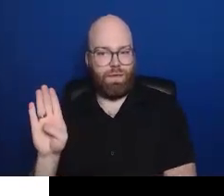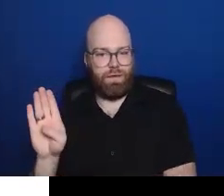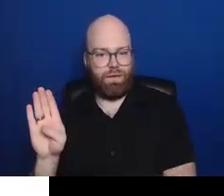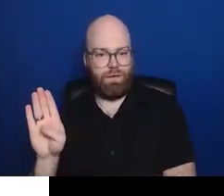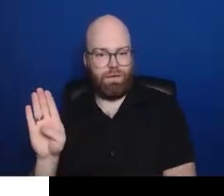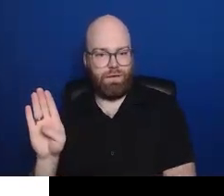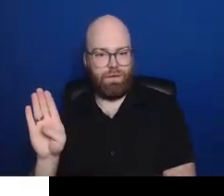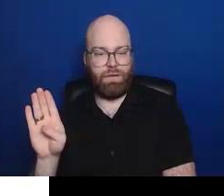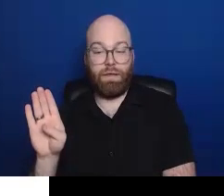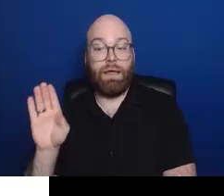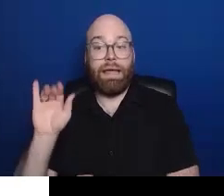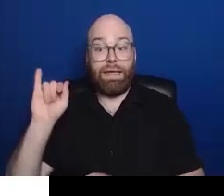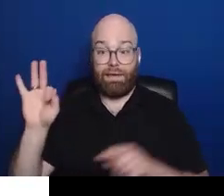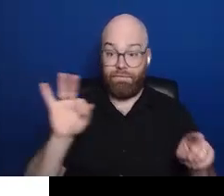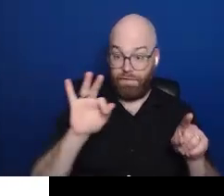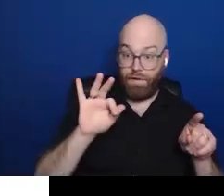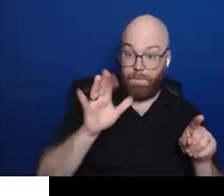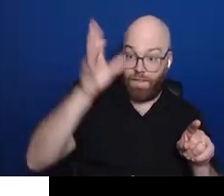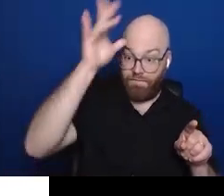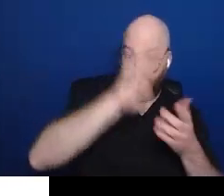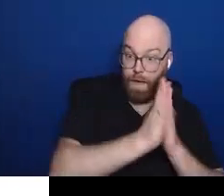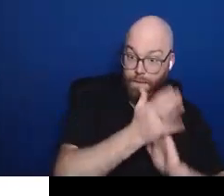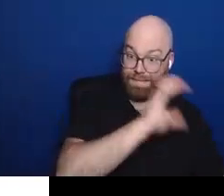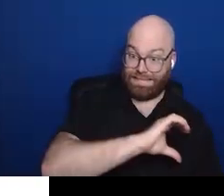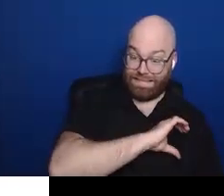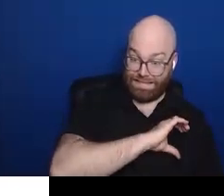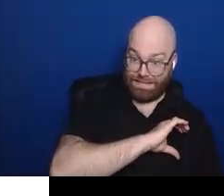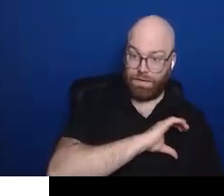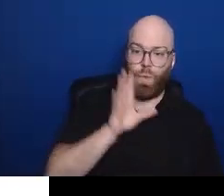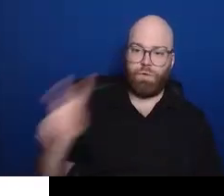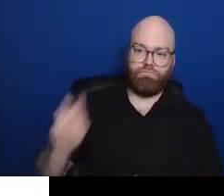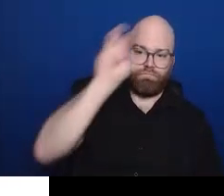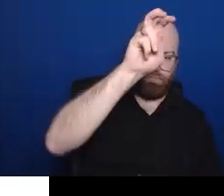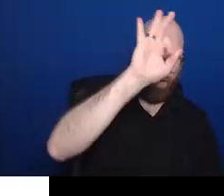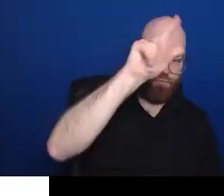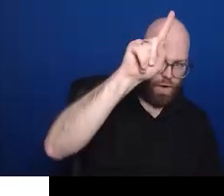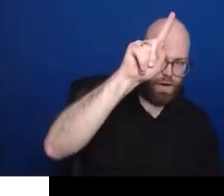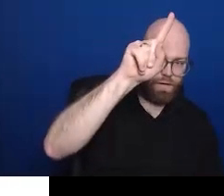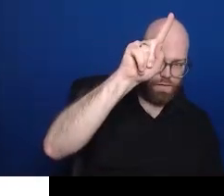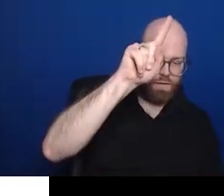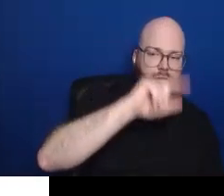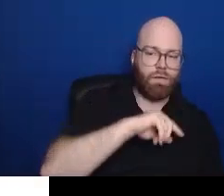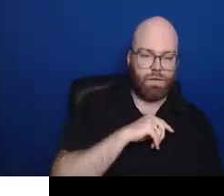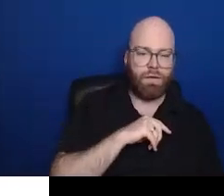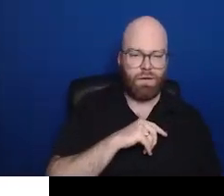So, this box is a bit confusing. But let's go through one example.